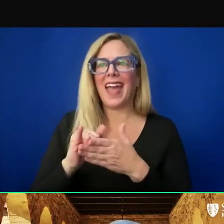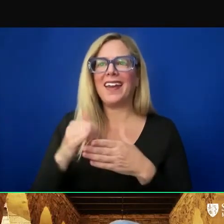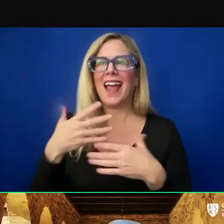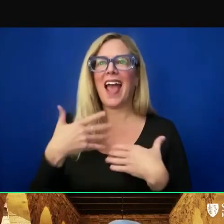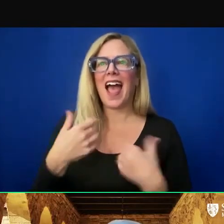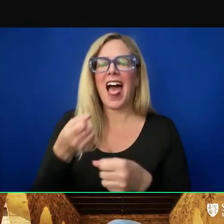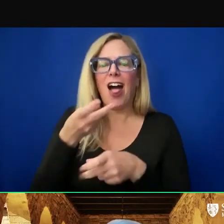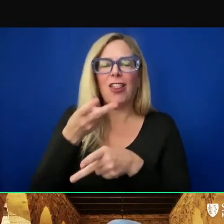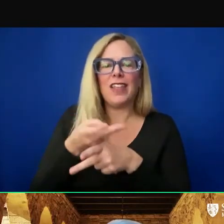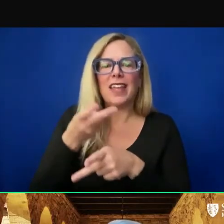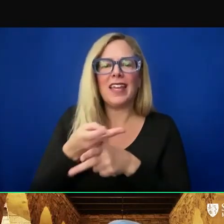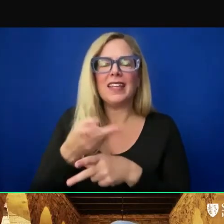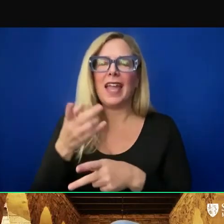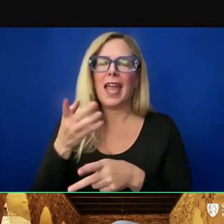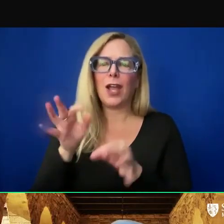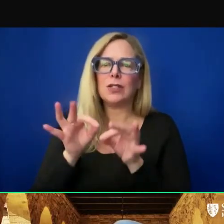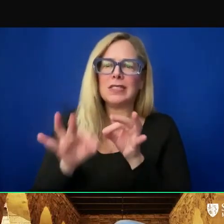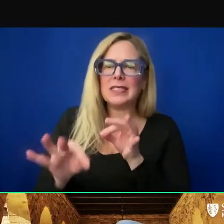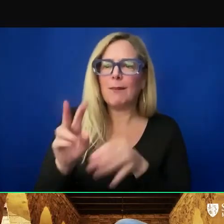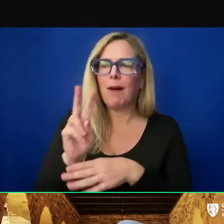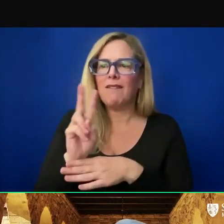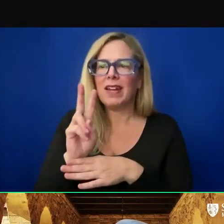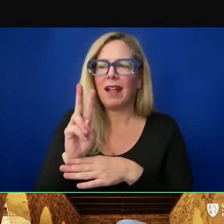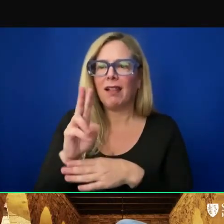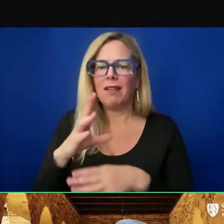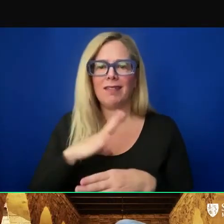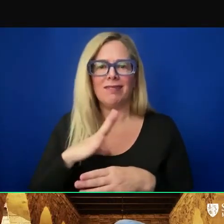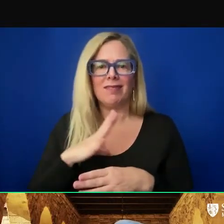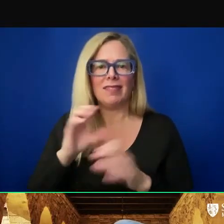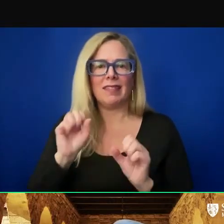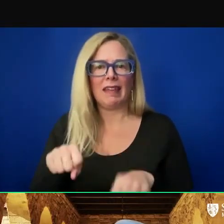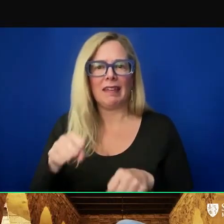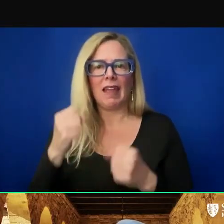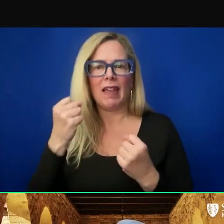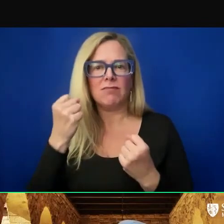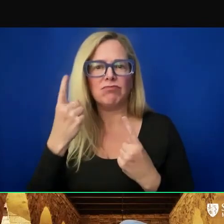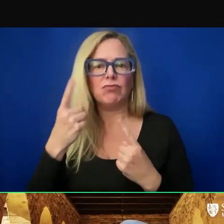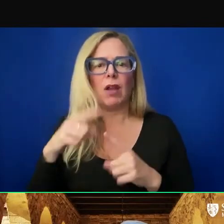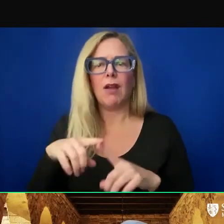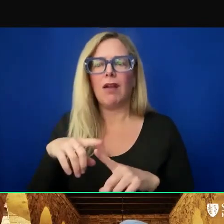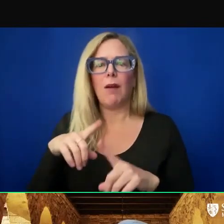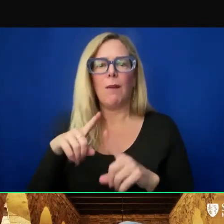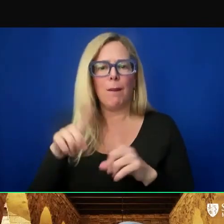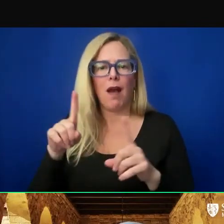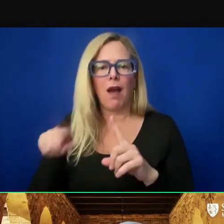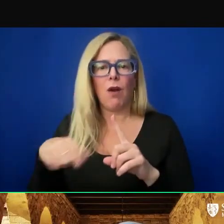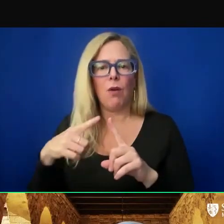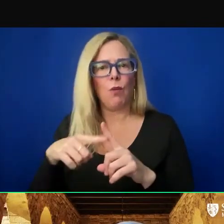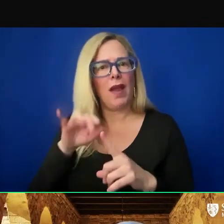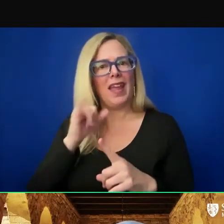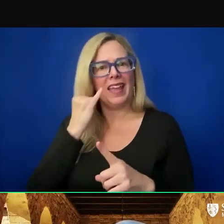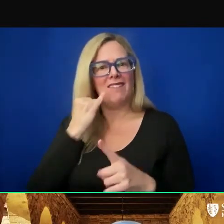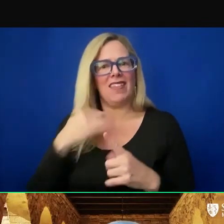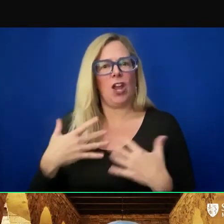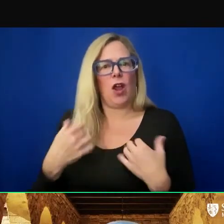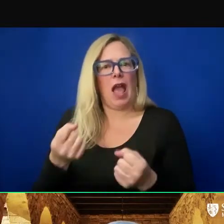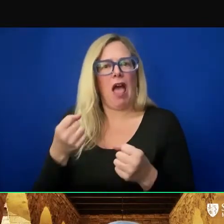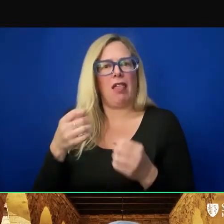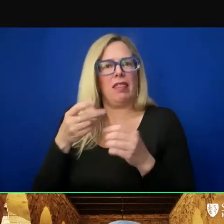quarterback MD. That is unacceptable. And that is why I prioritize justice, equity,